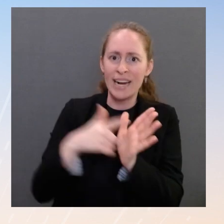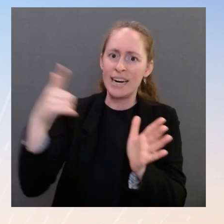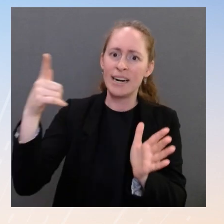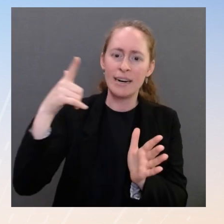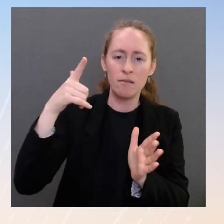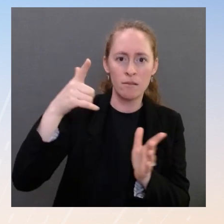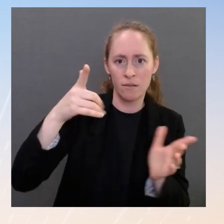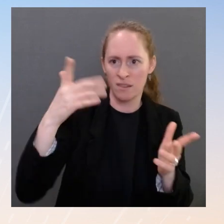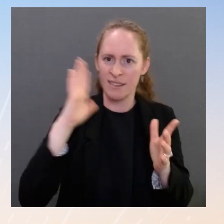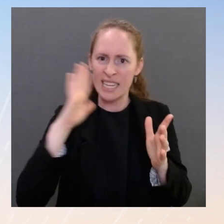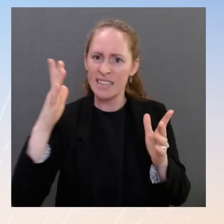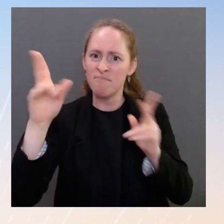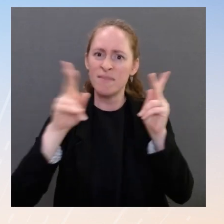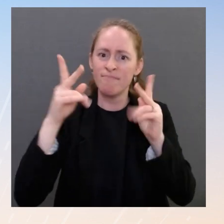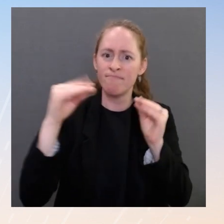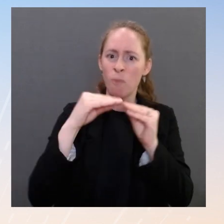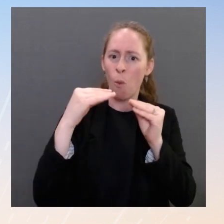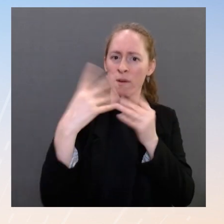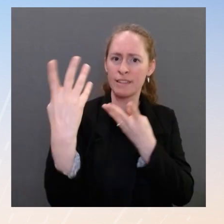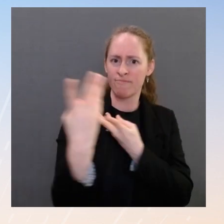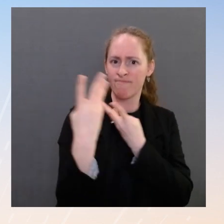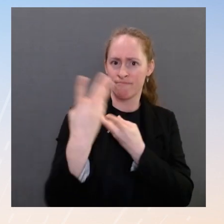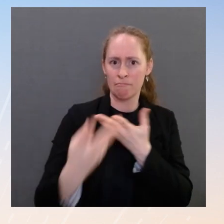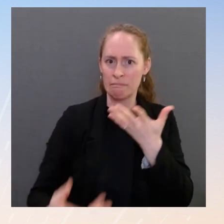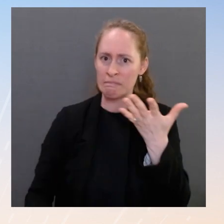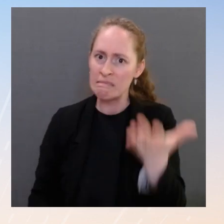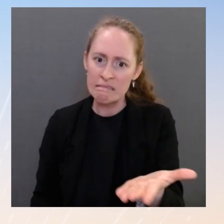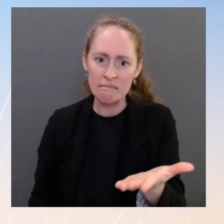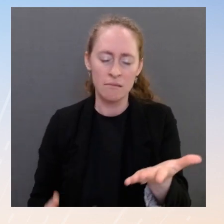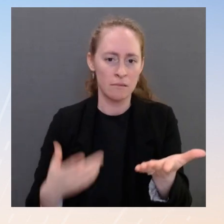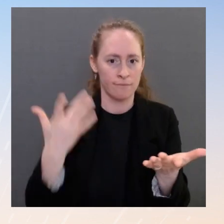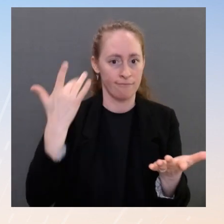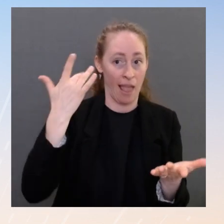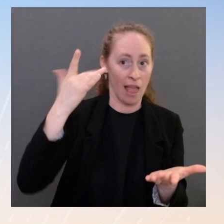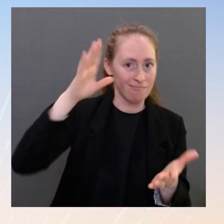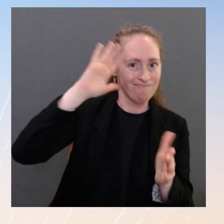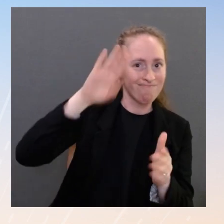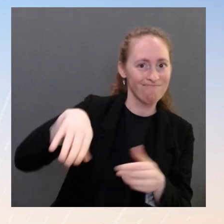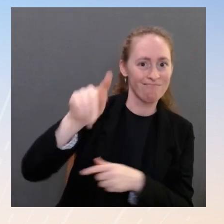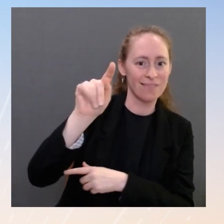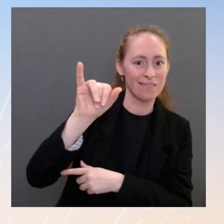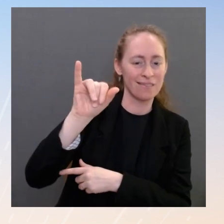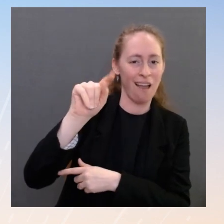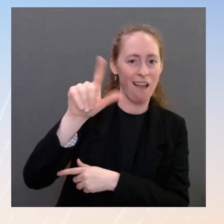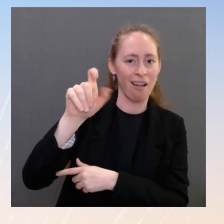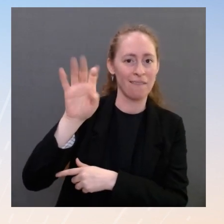So, how does adding 600 law enforcement officers make a dent in that? Ms. Psaki: Well, I would say, Jacqui,